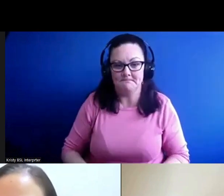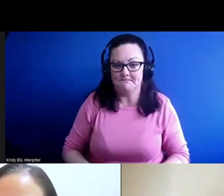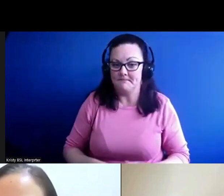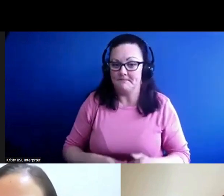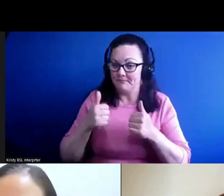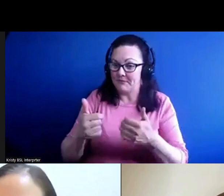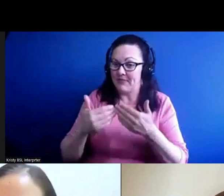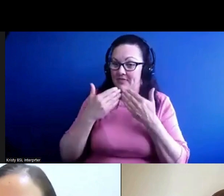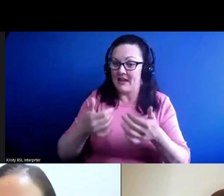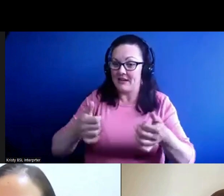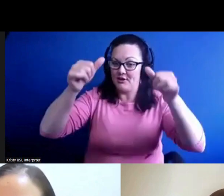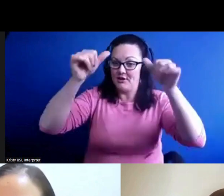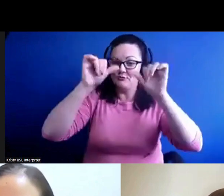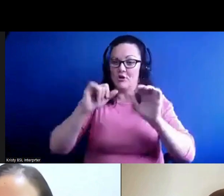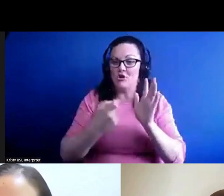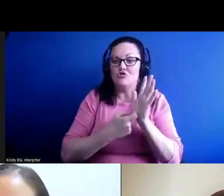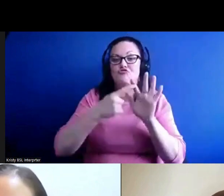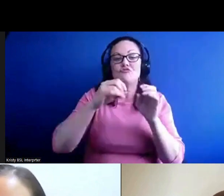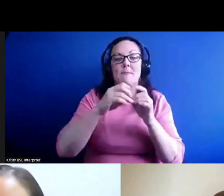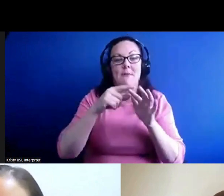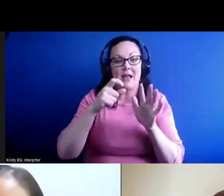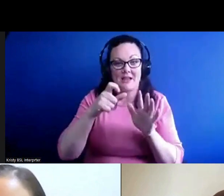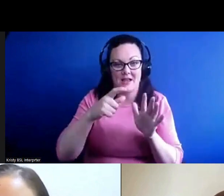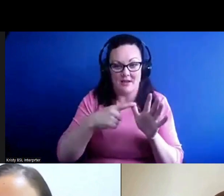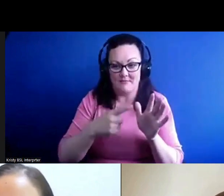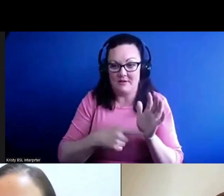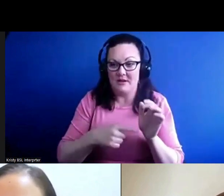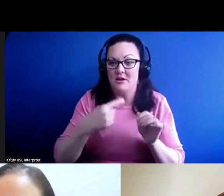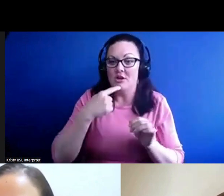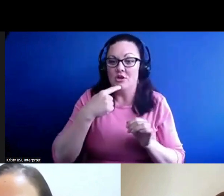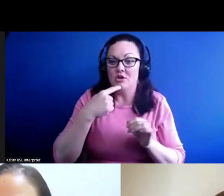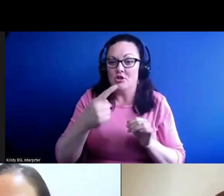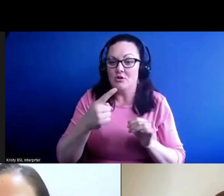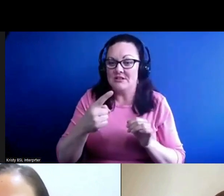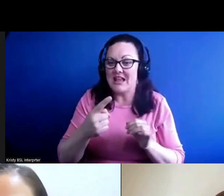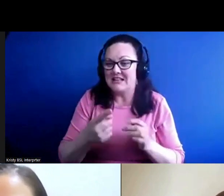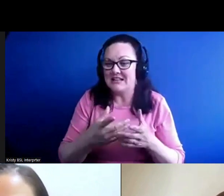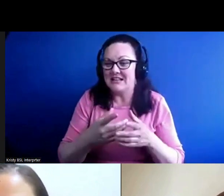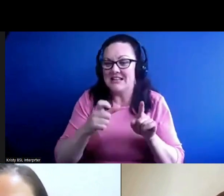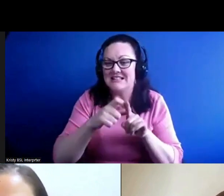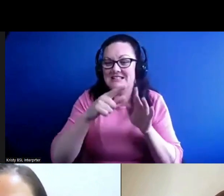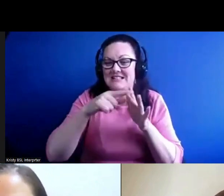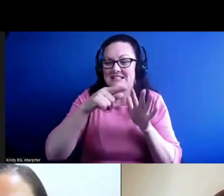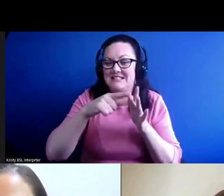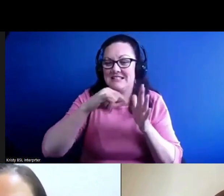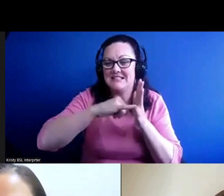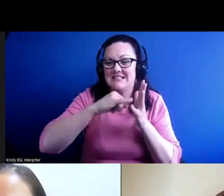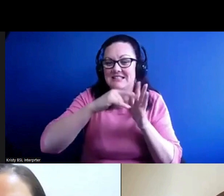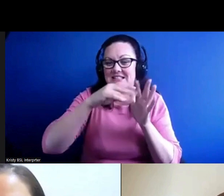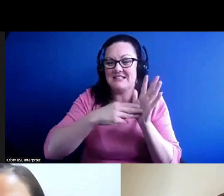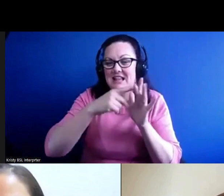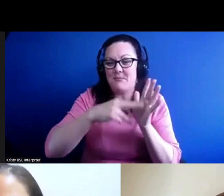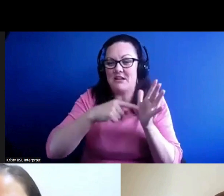A question from Rebecca. You mentioned dissemination of final reports. To what extent are the communities involved in